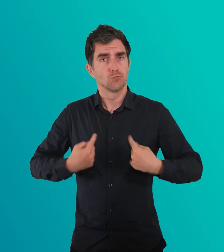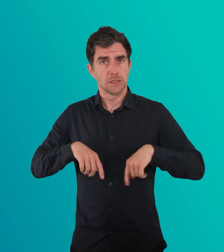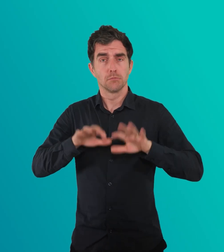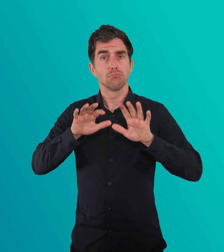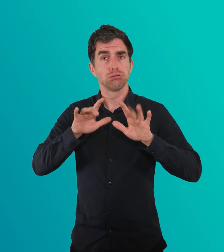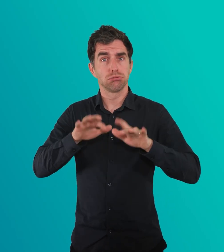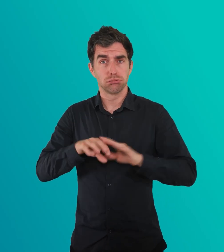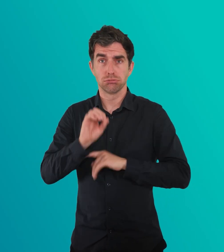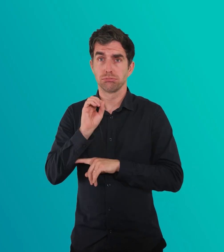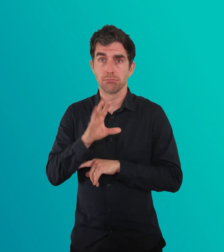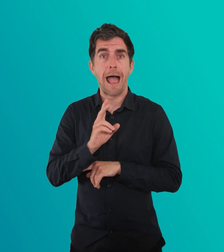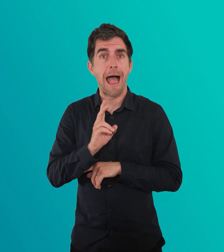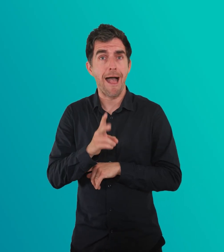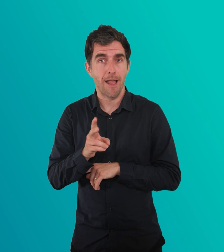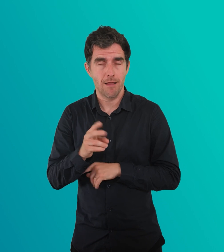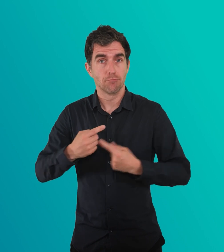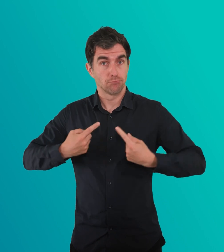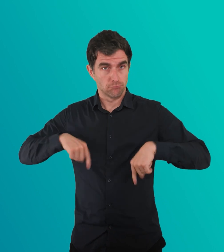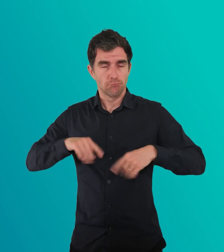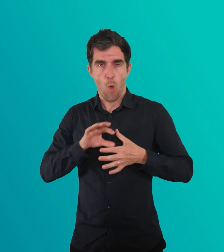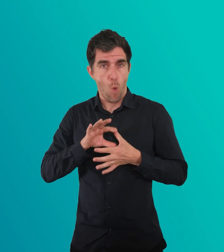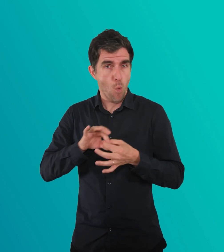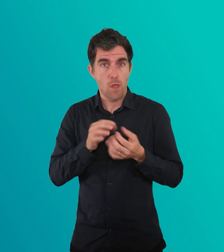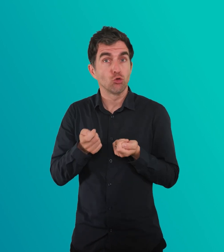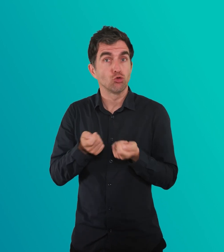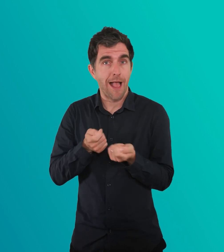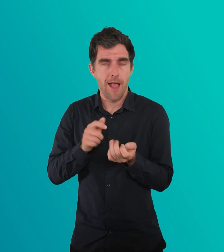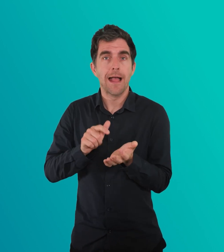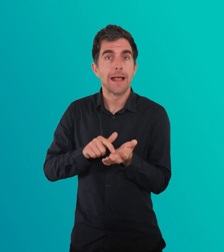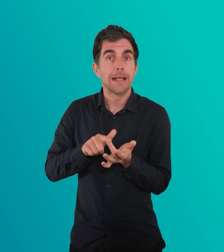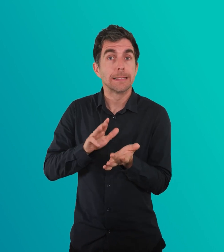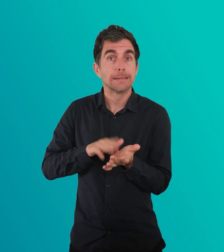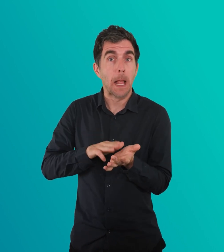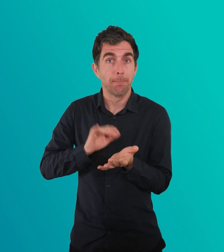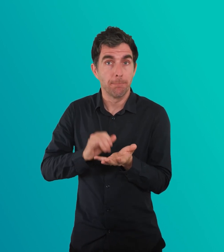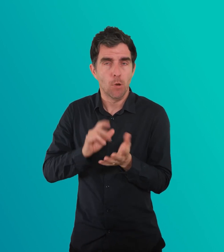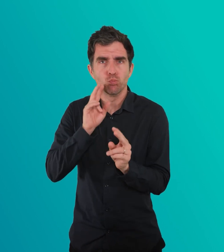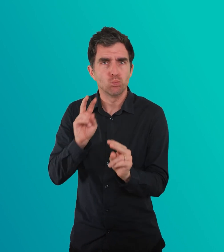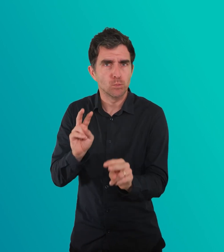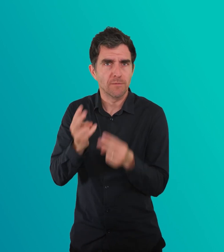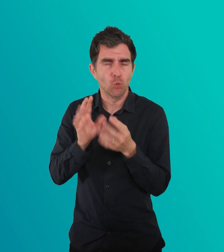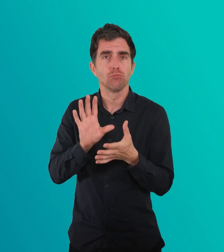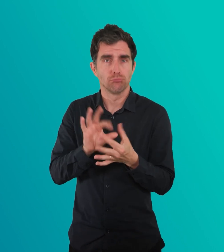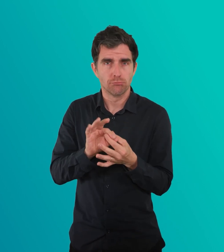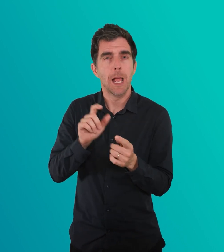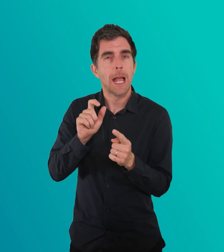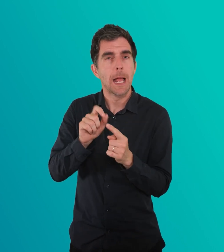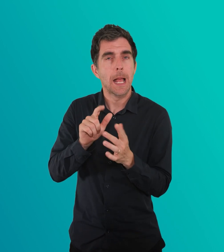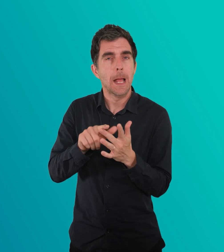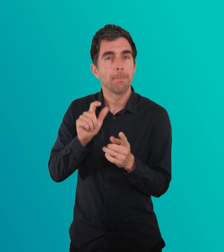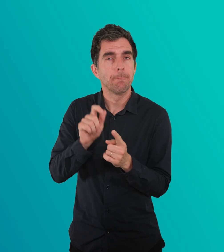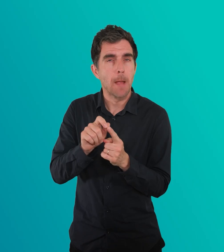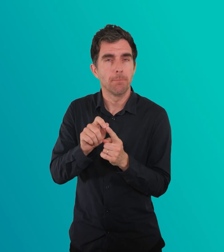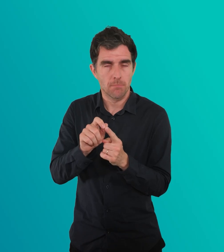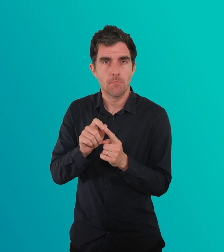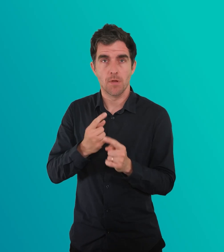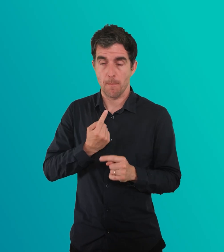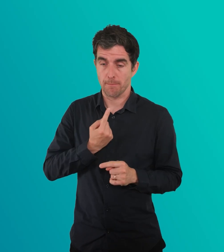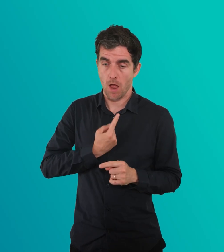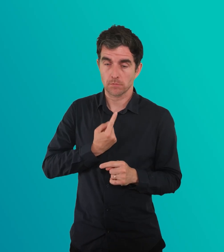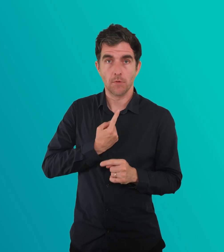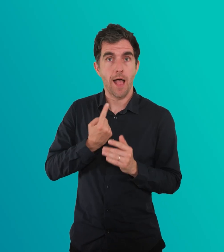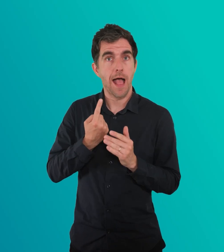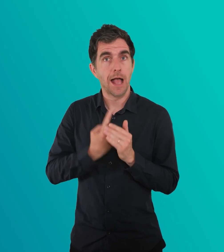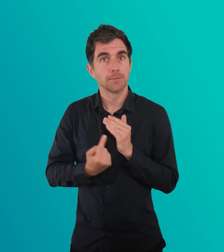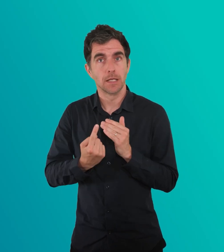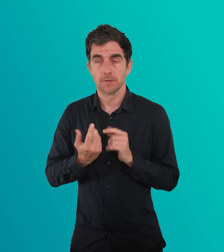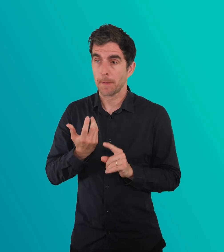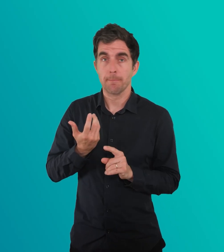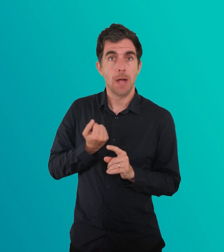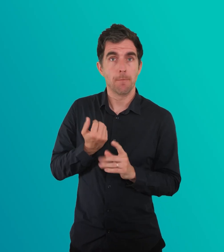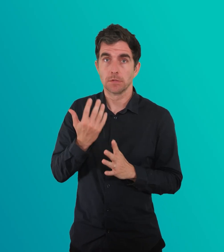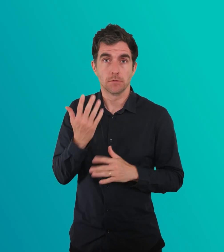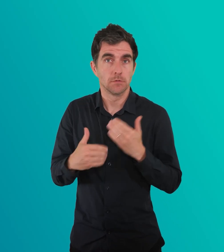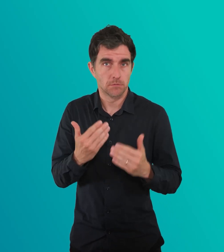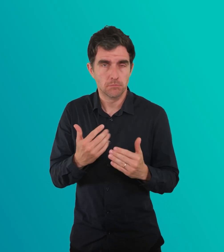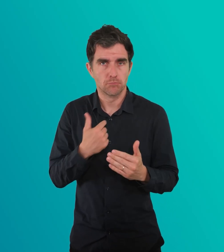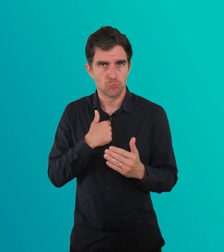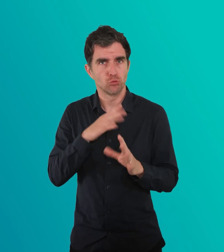We are writing to you once again as co-chairs of the Timms Review of Personal Independence Payment (PIP),